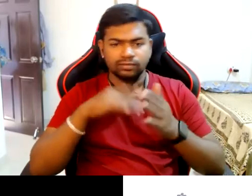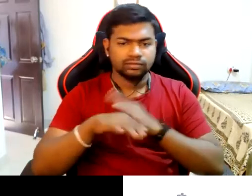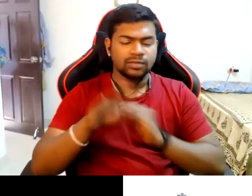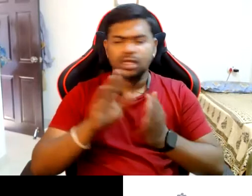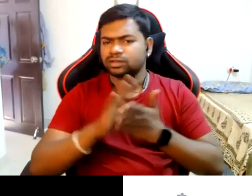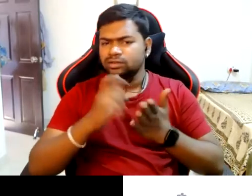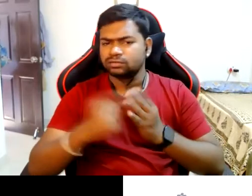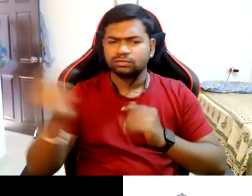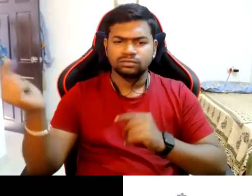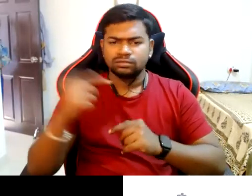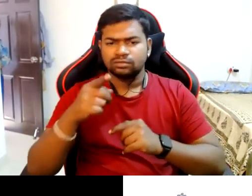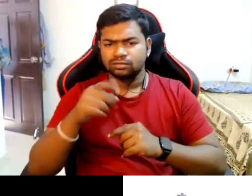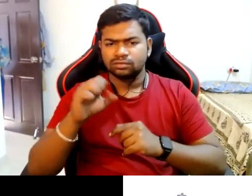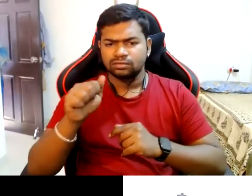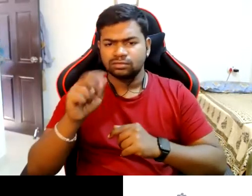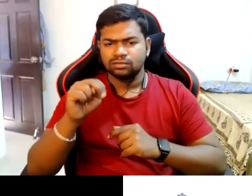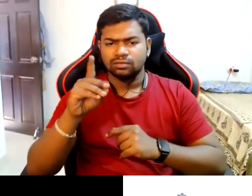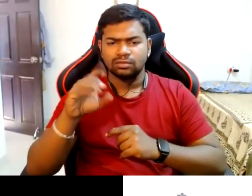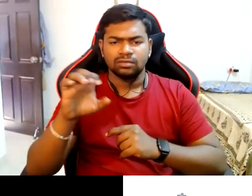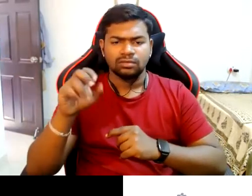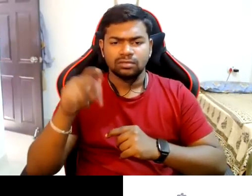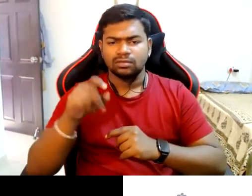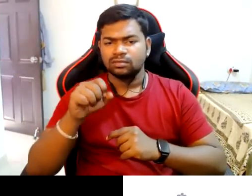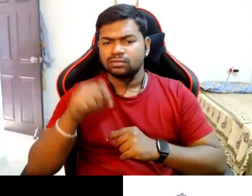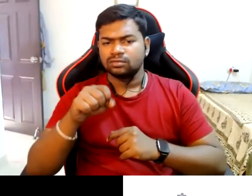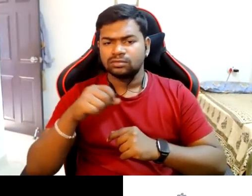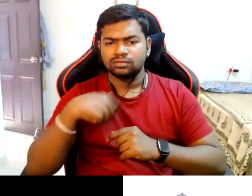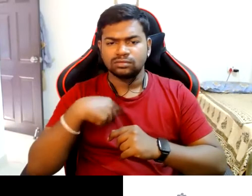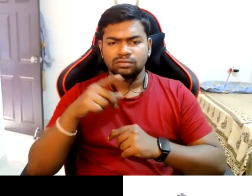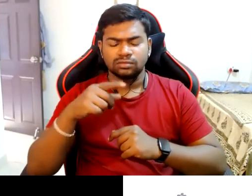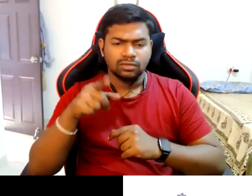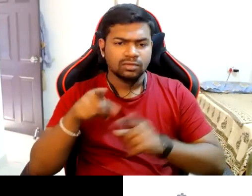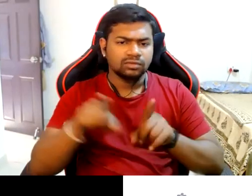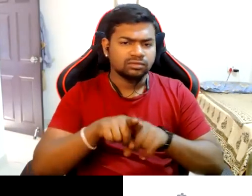Sandeep, you are in the cafeteria?. I have been calling you since so long.